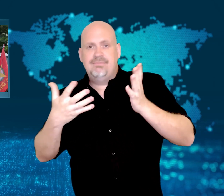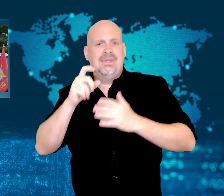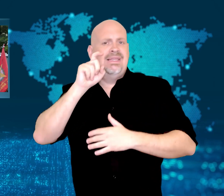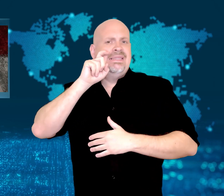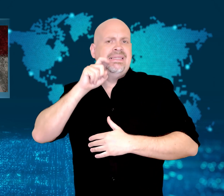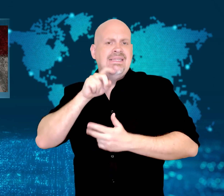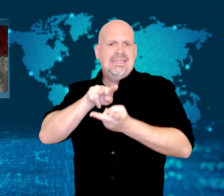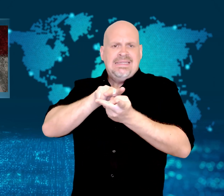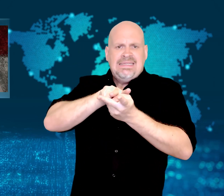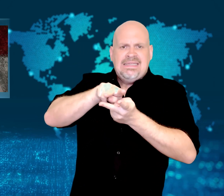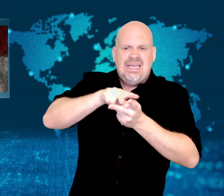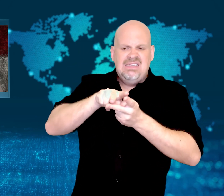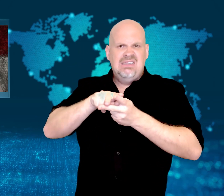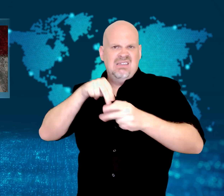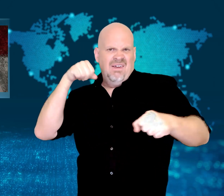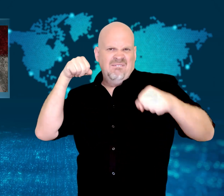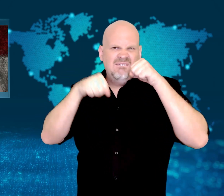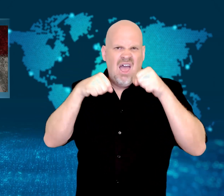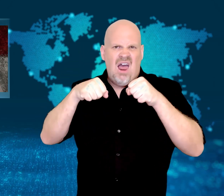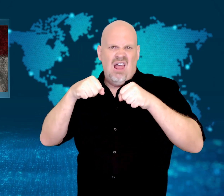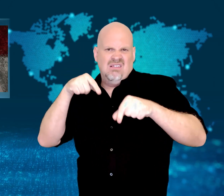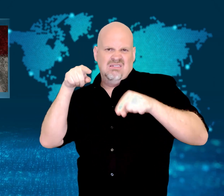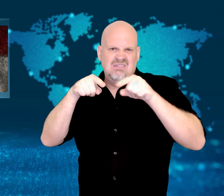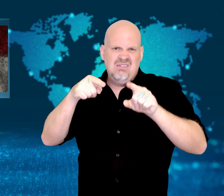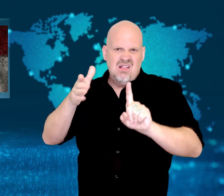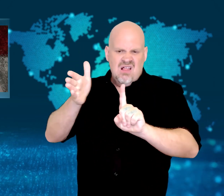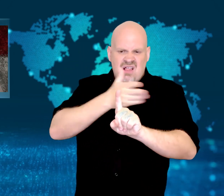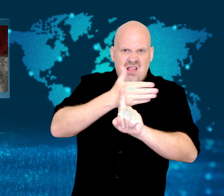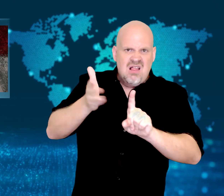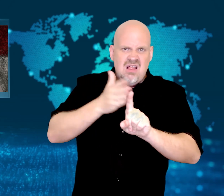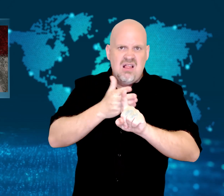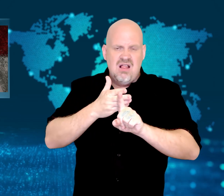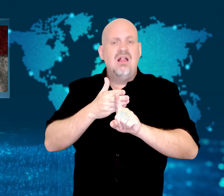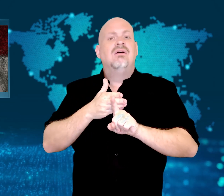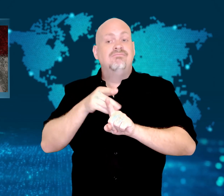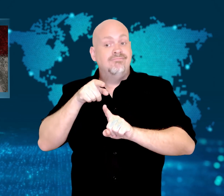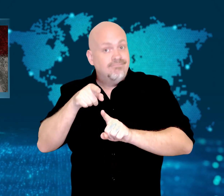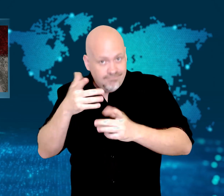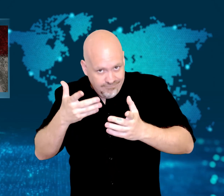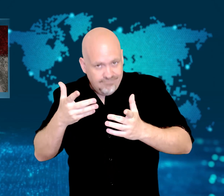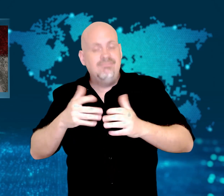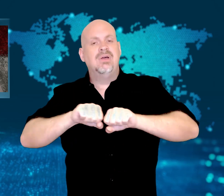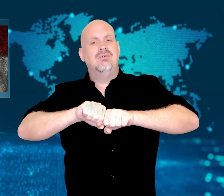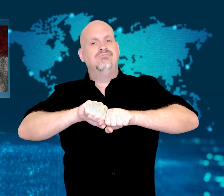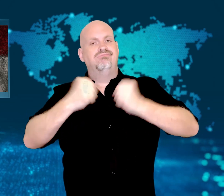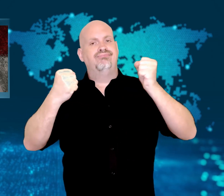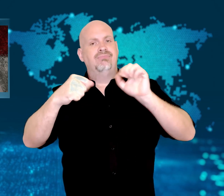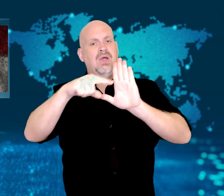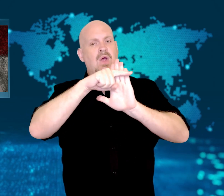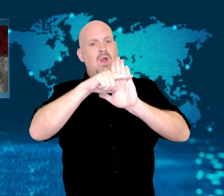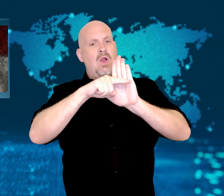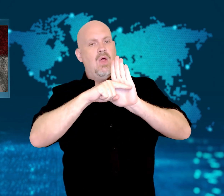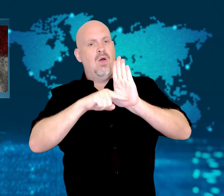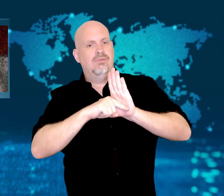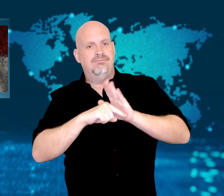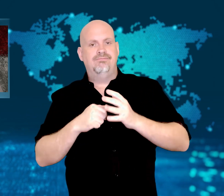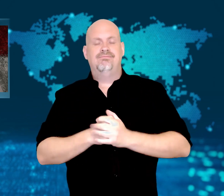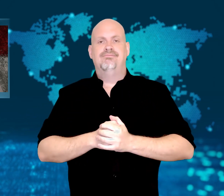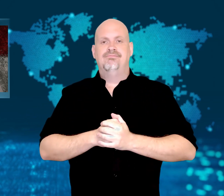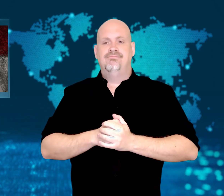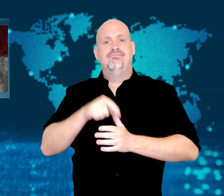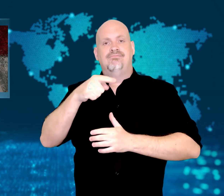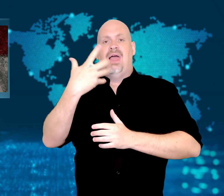This law declares sexual violence or forced marriage as "illegal".